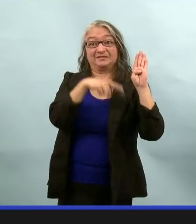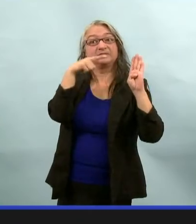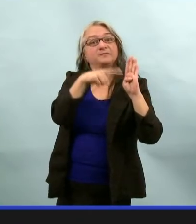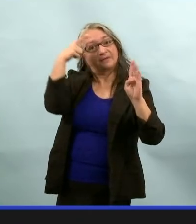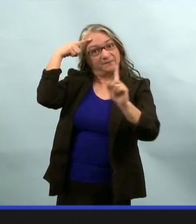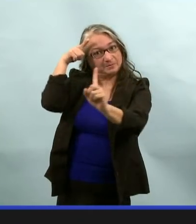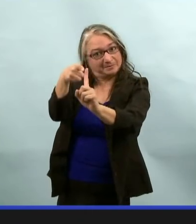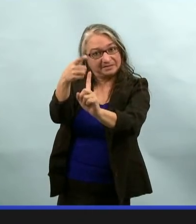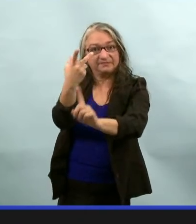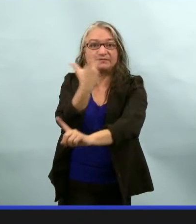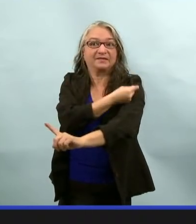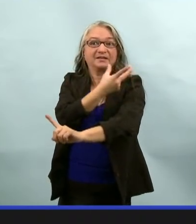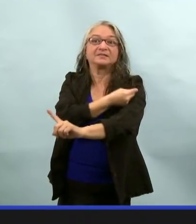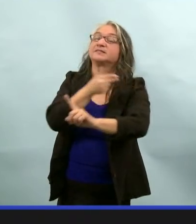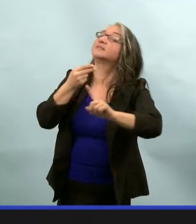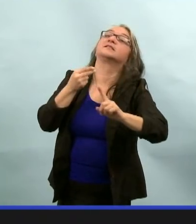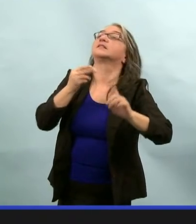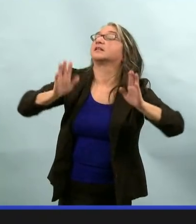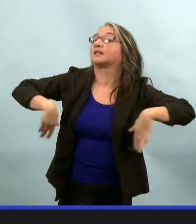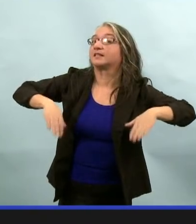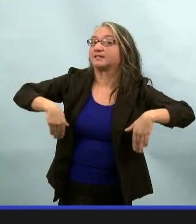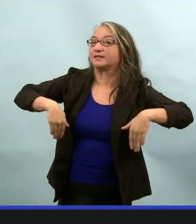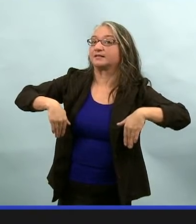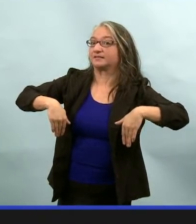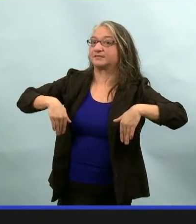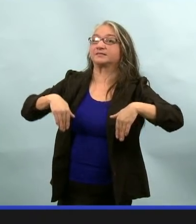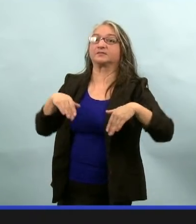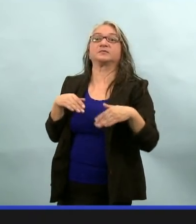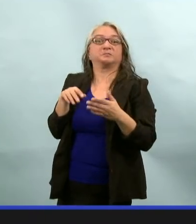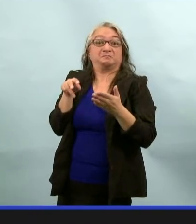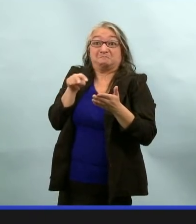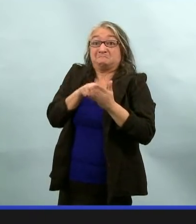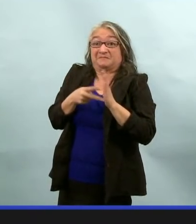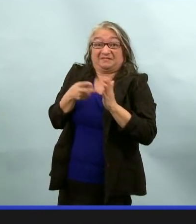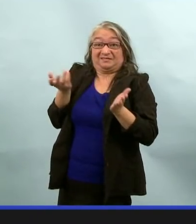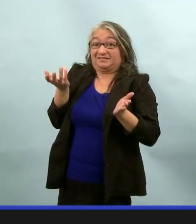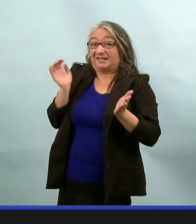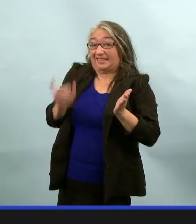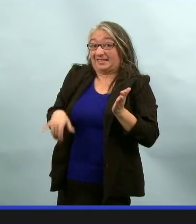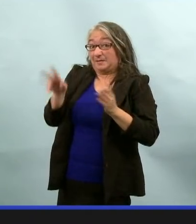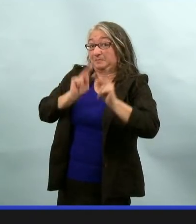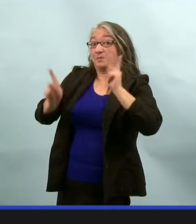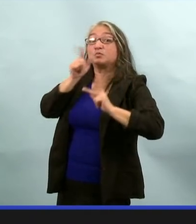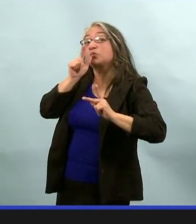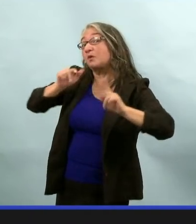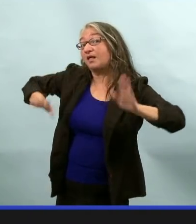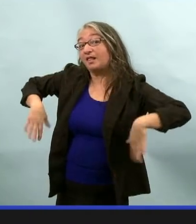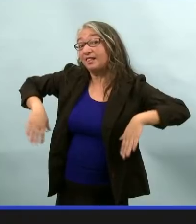the house parties and get-togethers and that sort of thing for people who are not fully immunized um